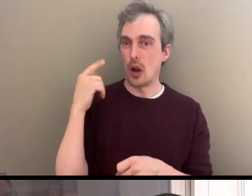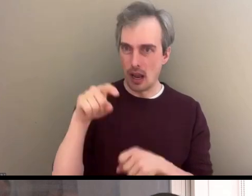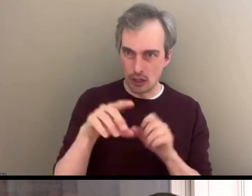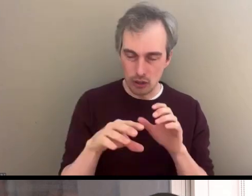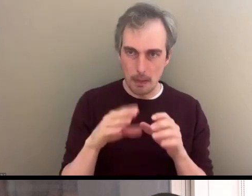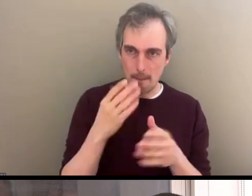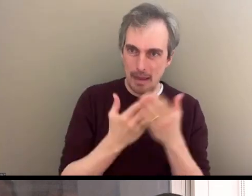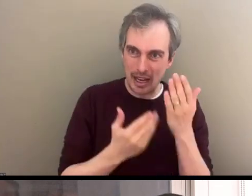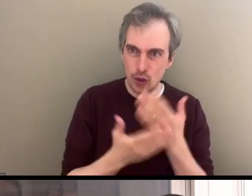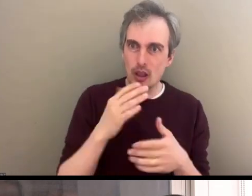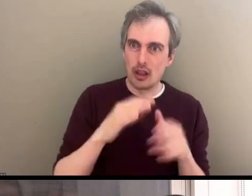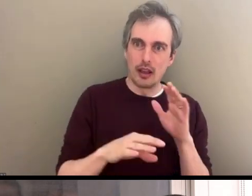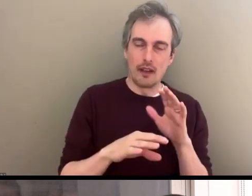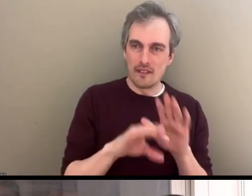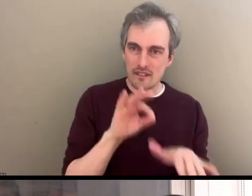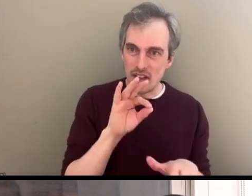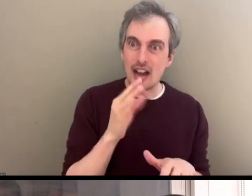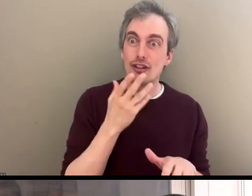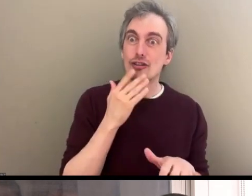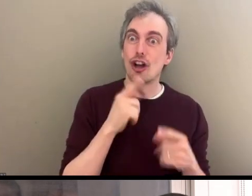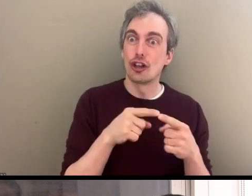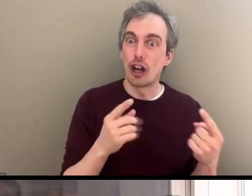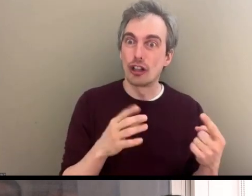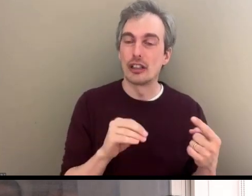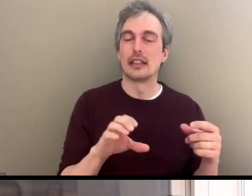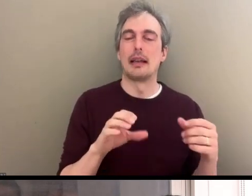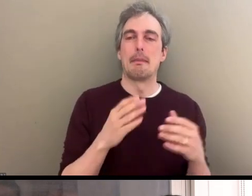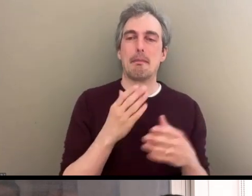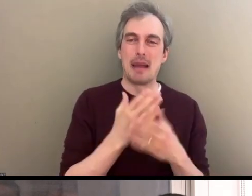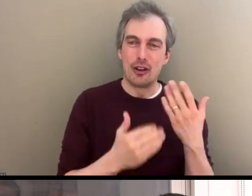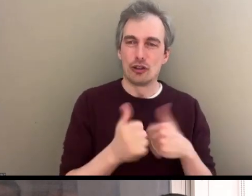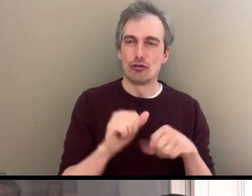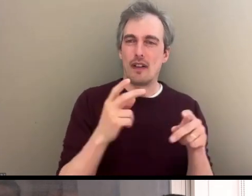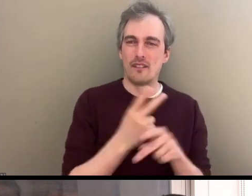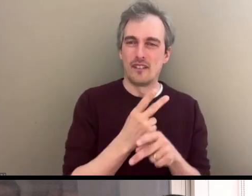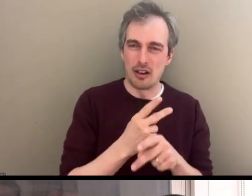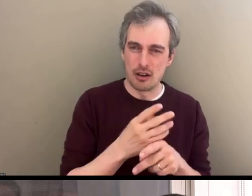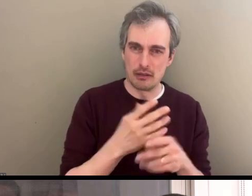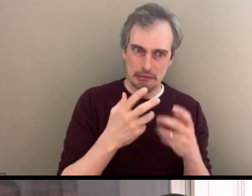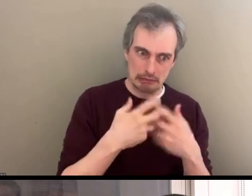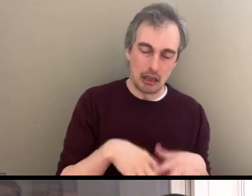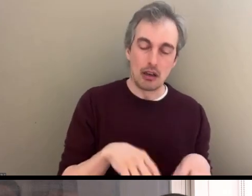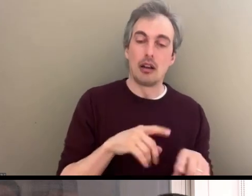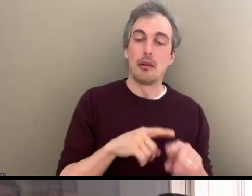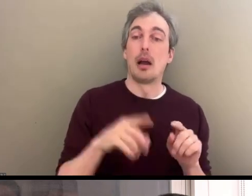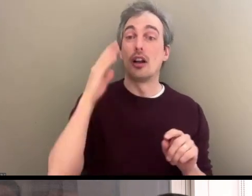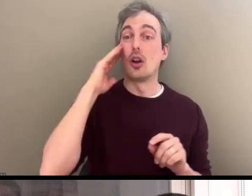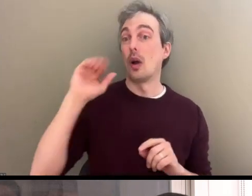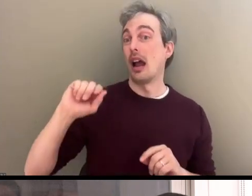So I know with Axe, the free version will boast up to 57% of combinations. It's not of WCAG, it's